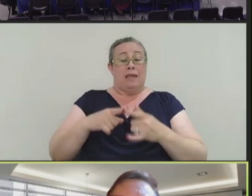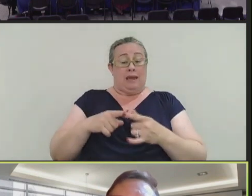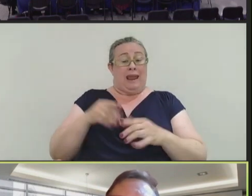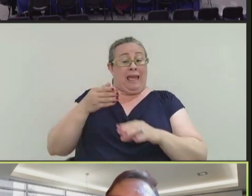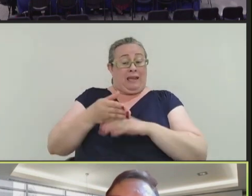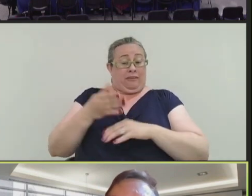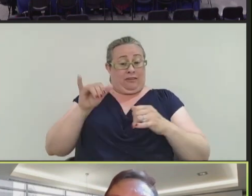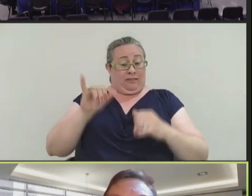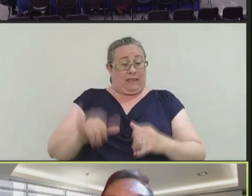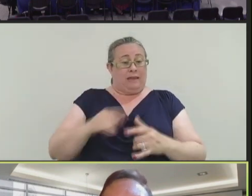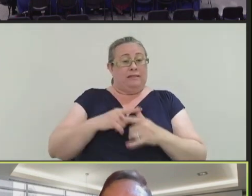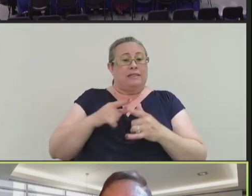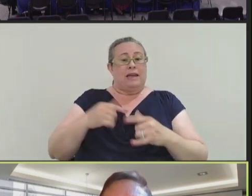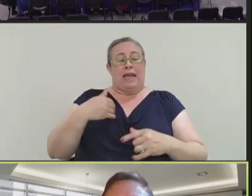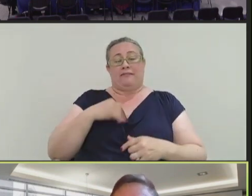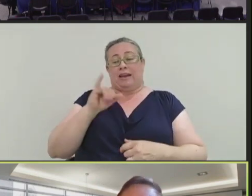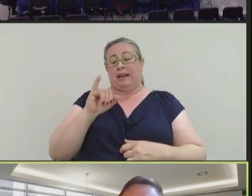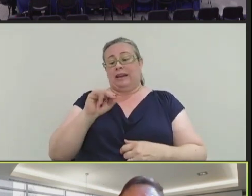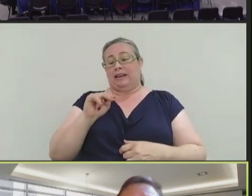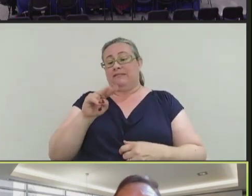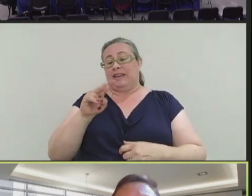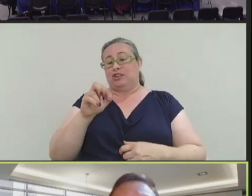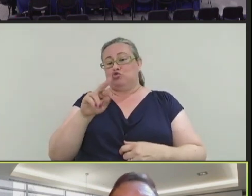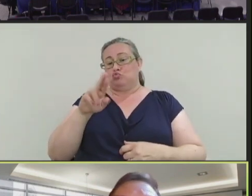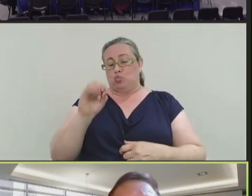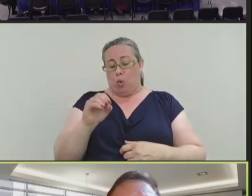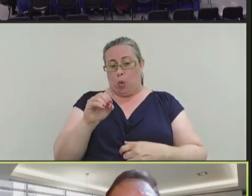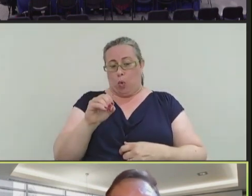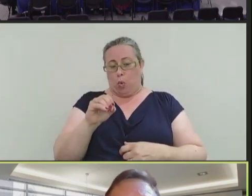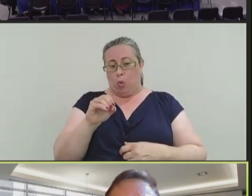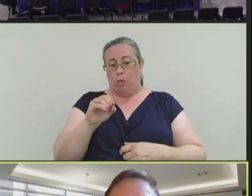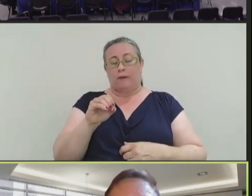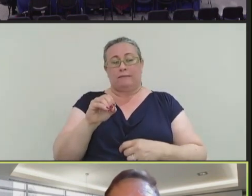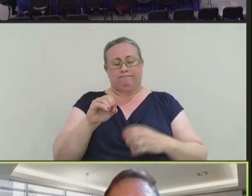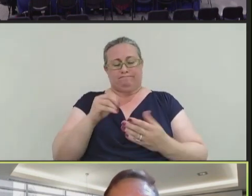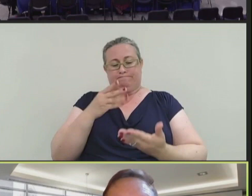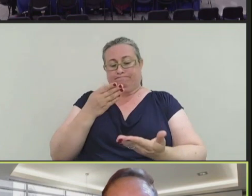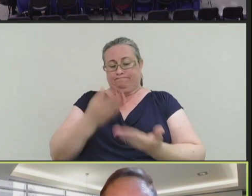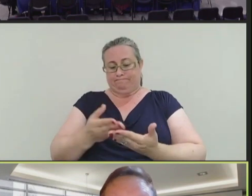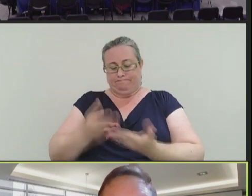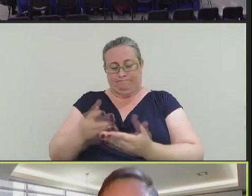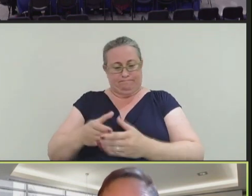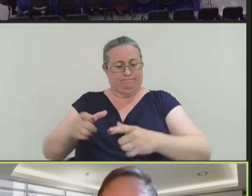there's an in vitro validation to see if those predicted epitopes actually do